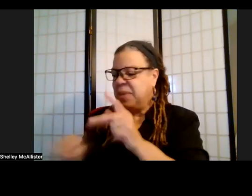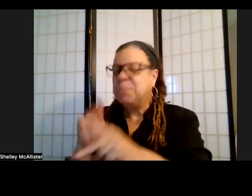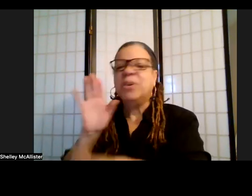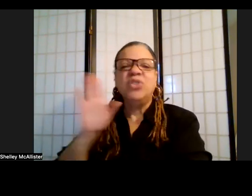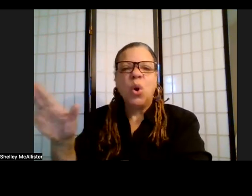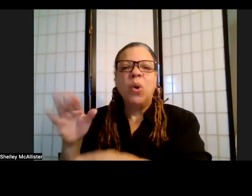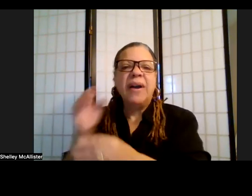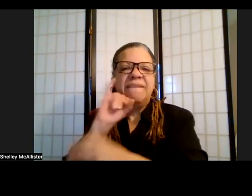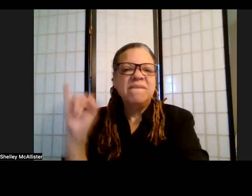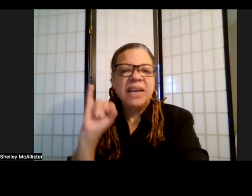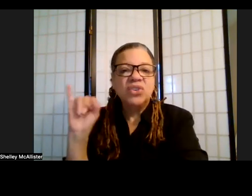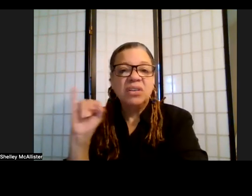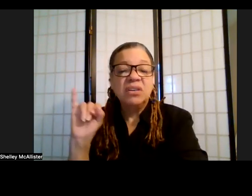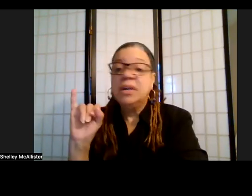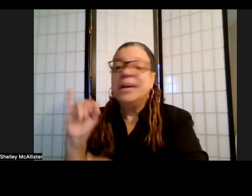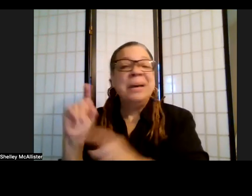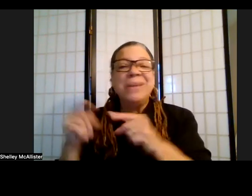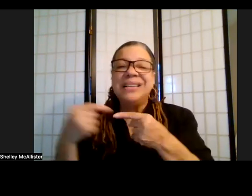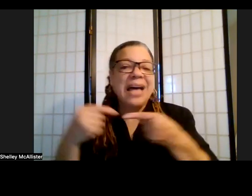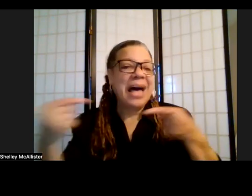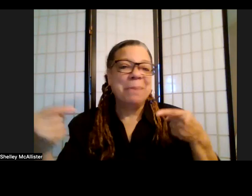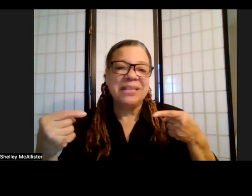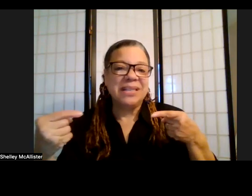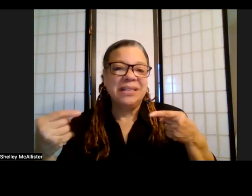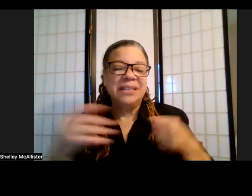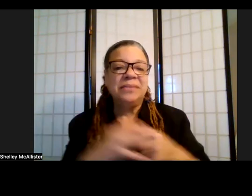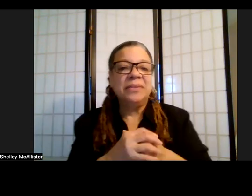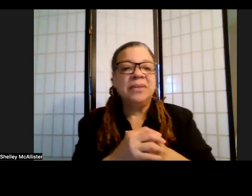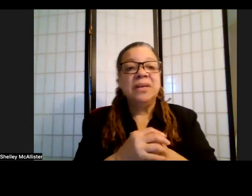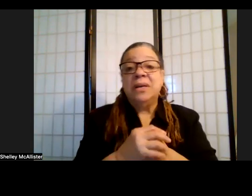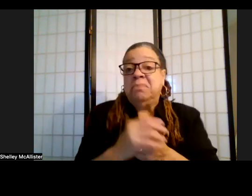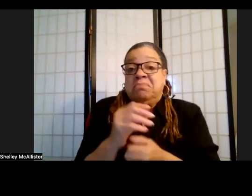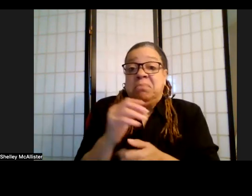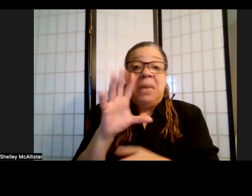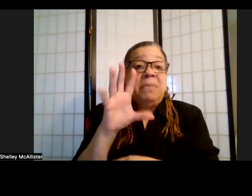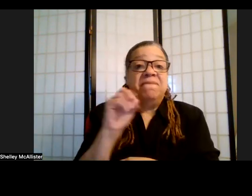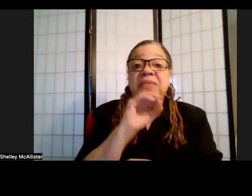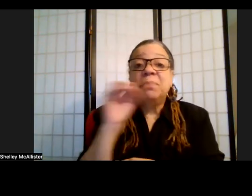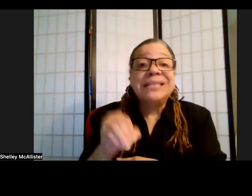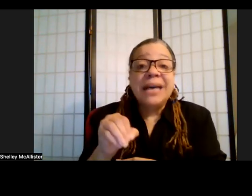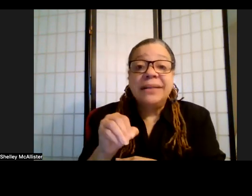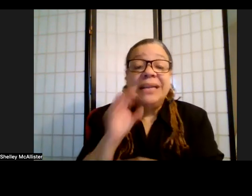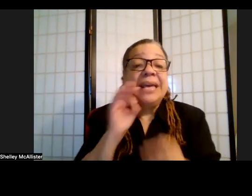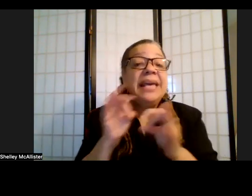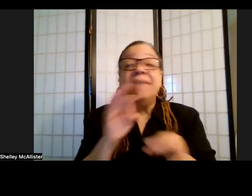But the argument should be looked at another way. What if the drug was only 50 pure? Even if the patient took a full course of antibiotic,